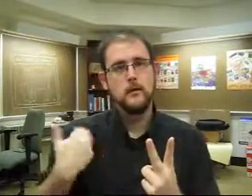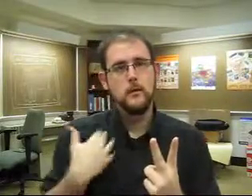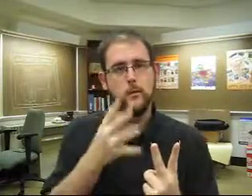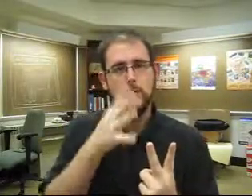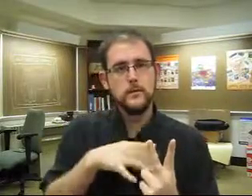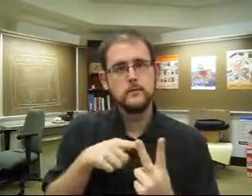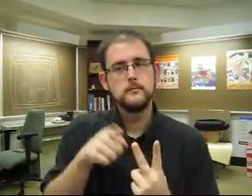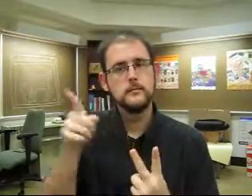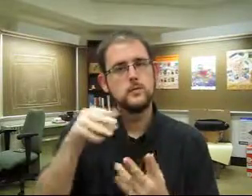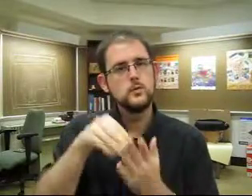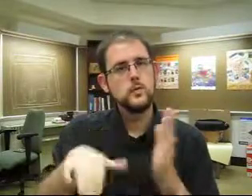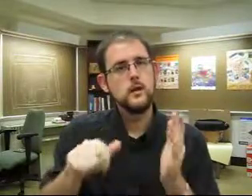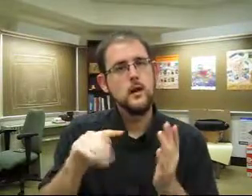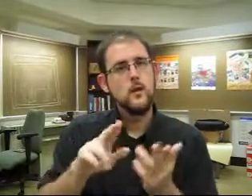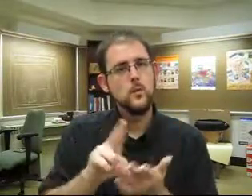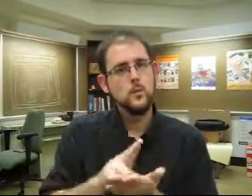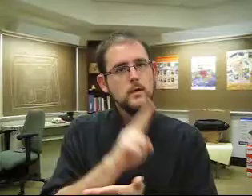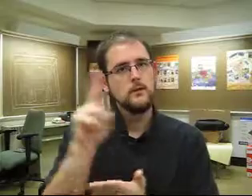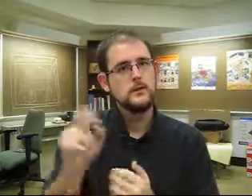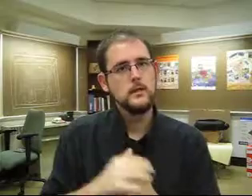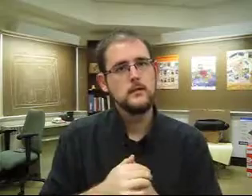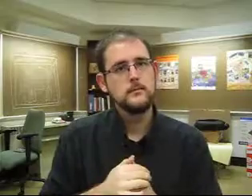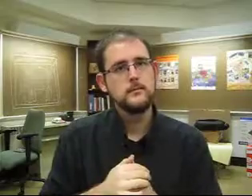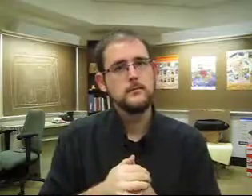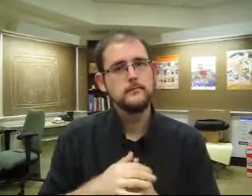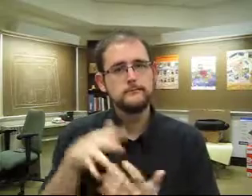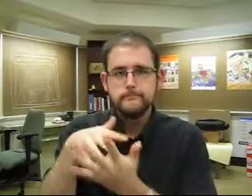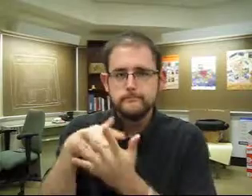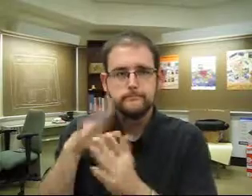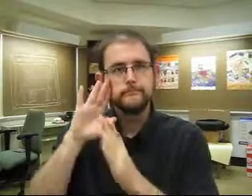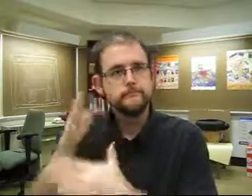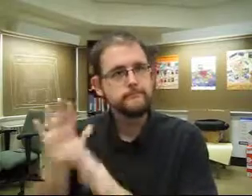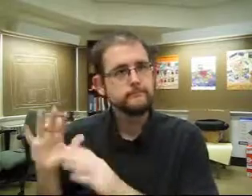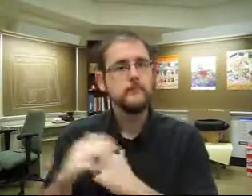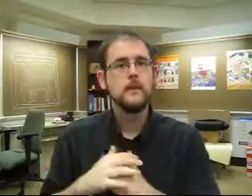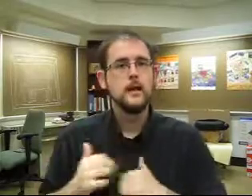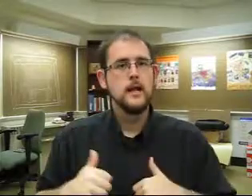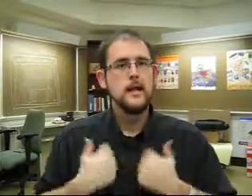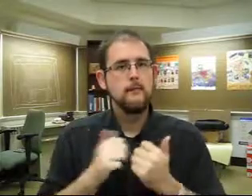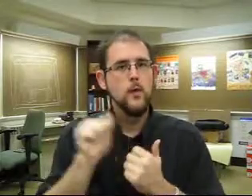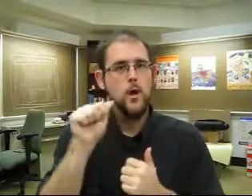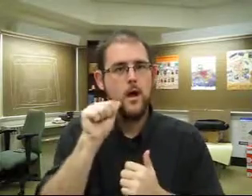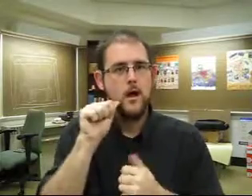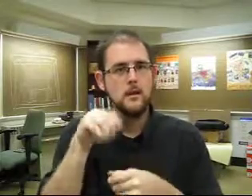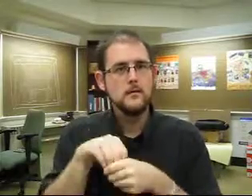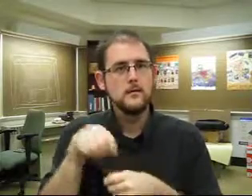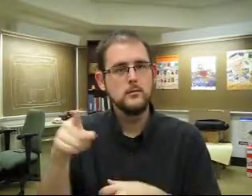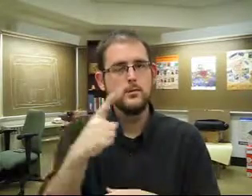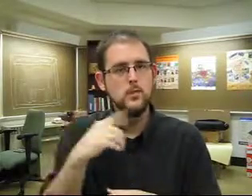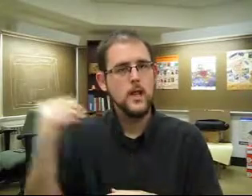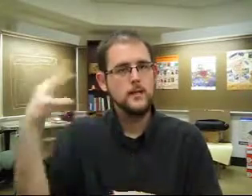The second character is a woman who goes to university and lives with her aunt